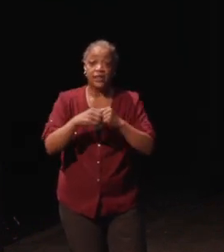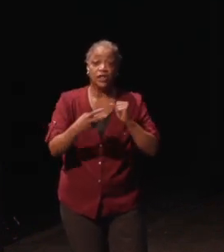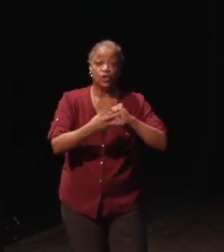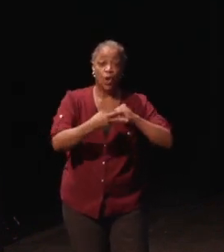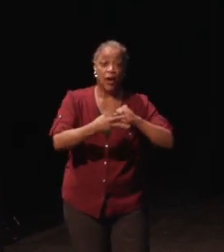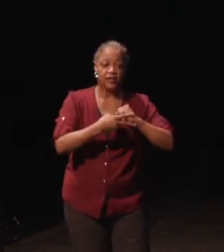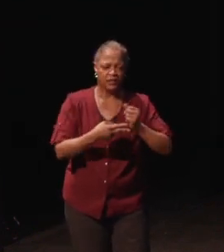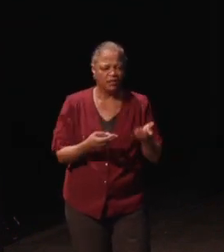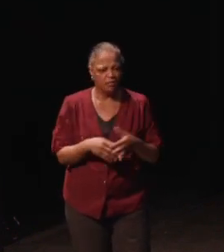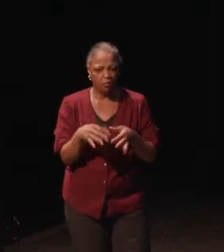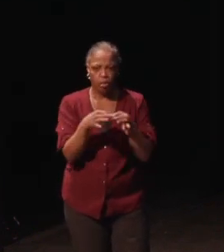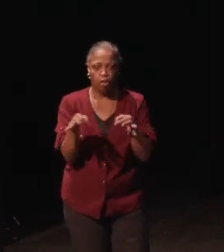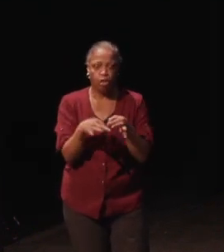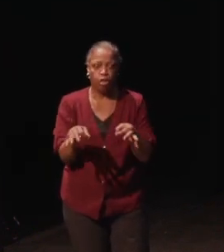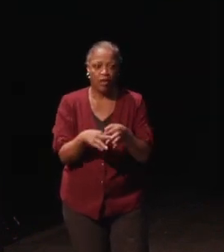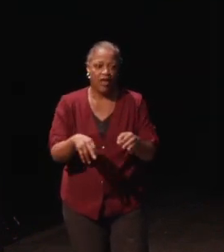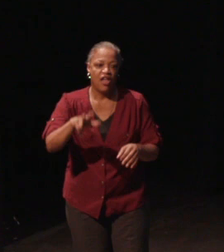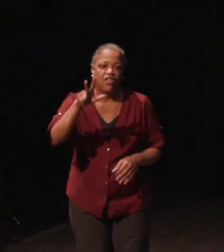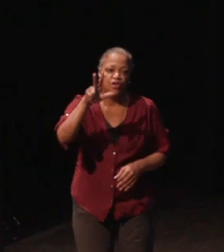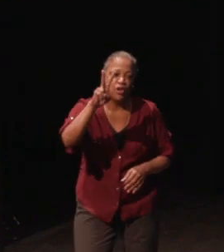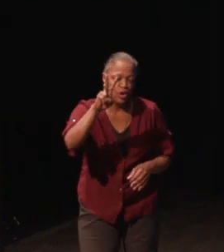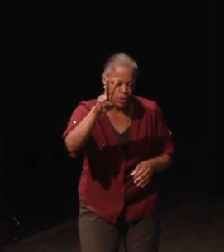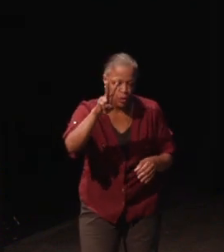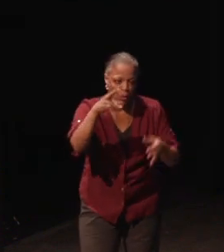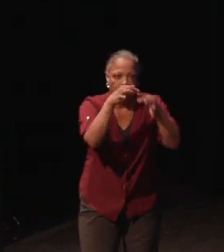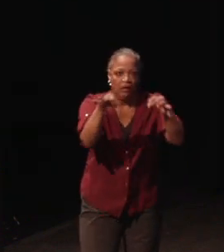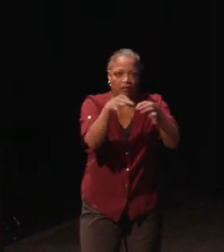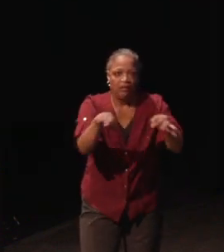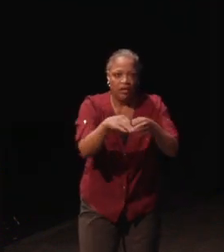I'll spare you the rest there were 32 products.